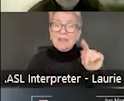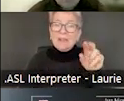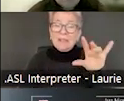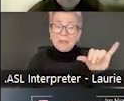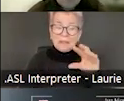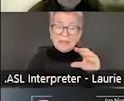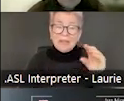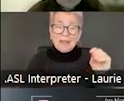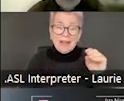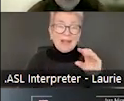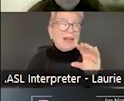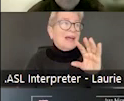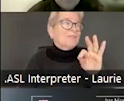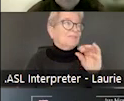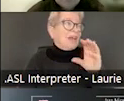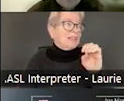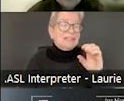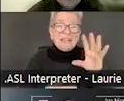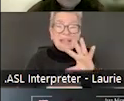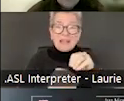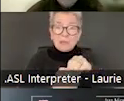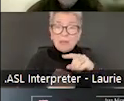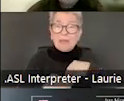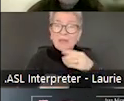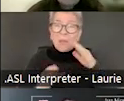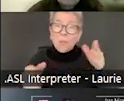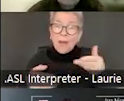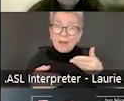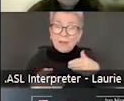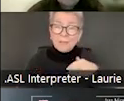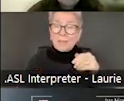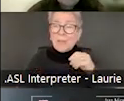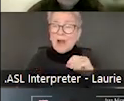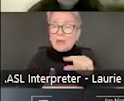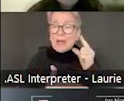so welcome to our Graduation Equity webinar series. I'm Jocelyn Nunez,